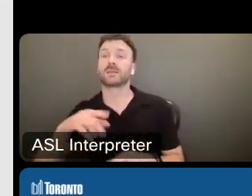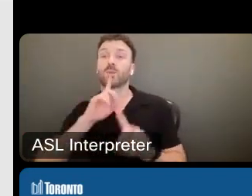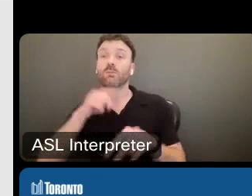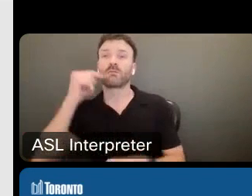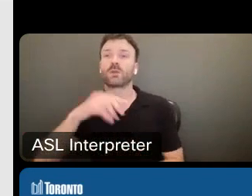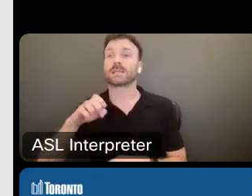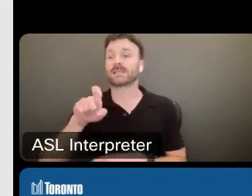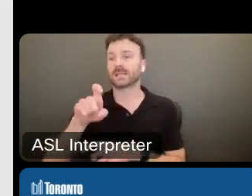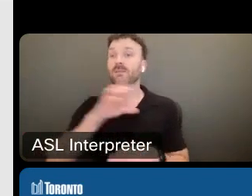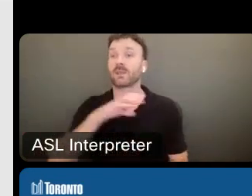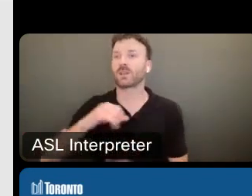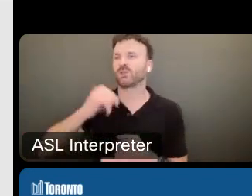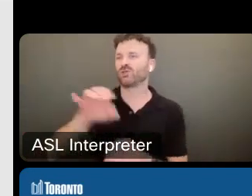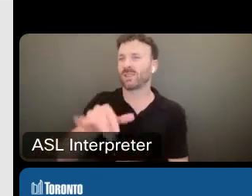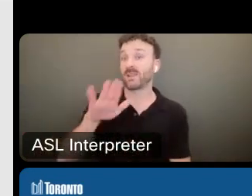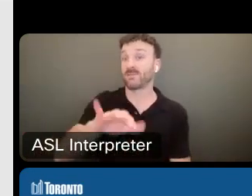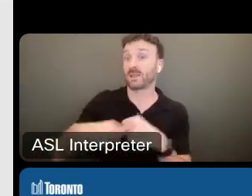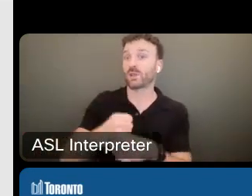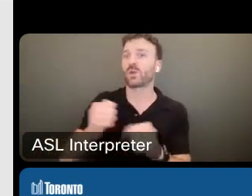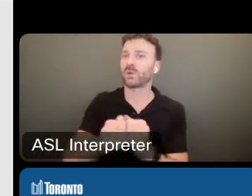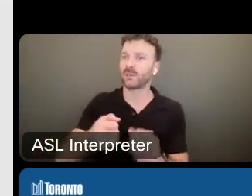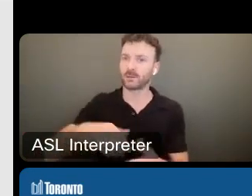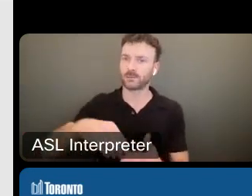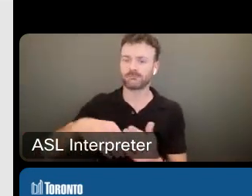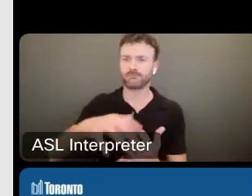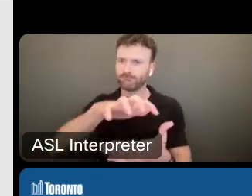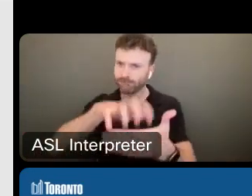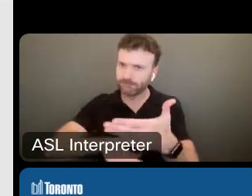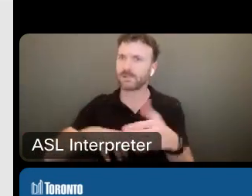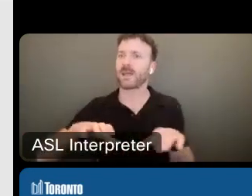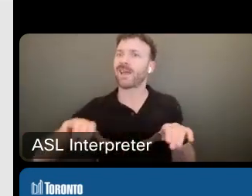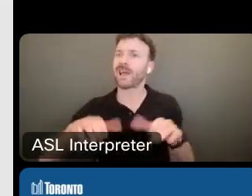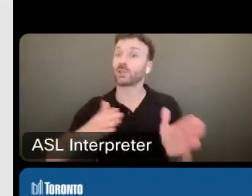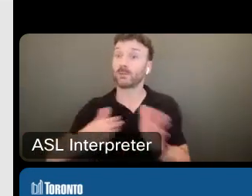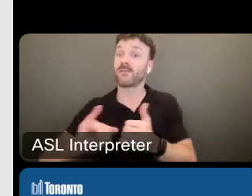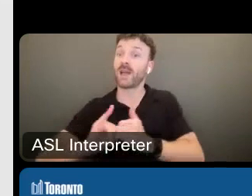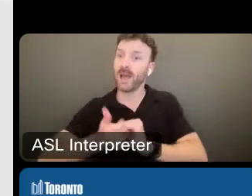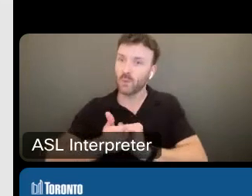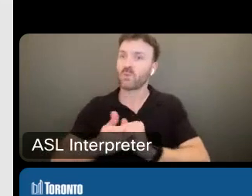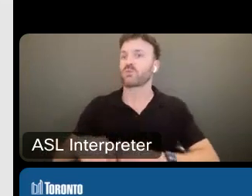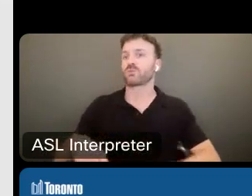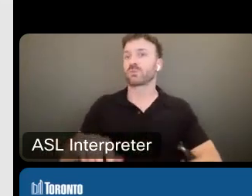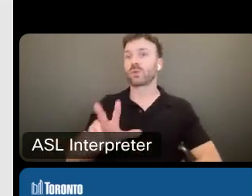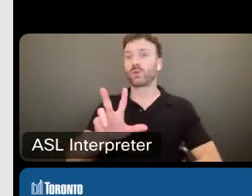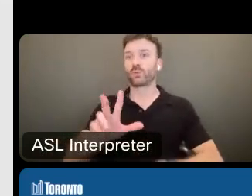with a detailed action plan of how the three capital divisions, transportation, engineering,